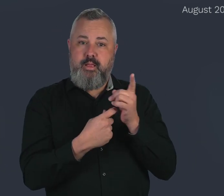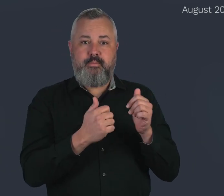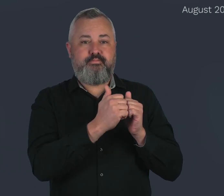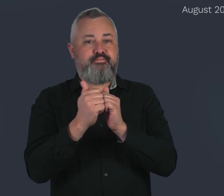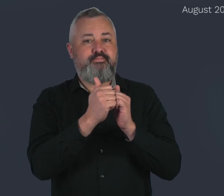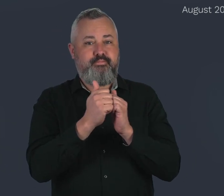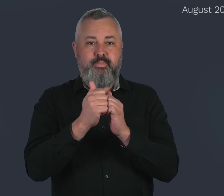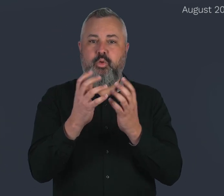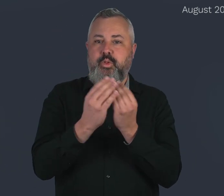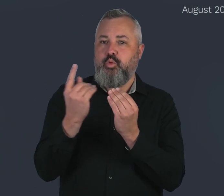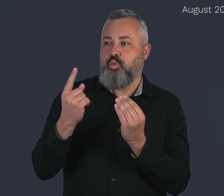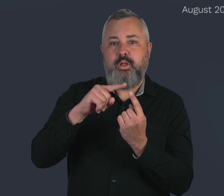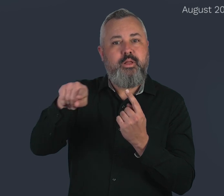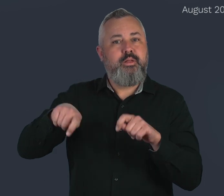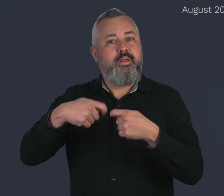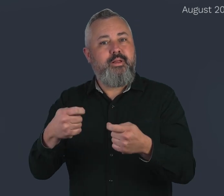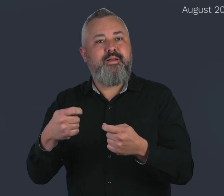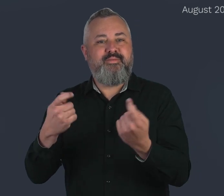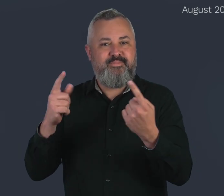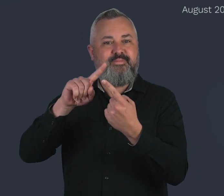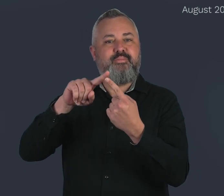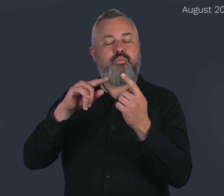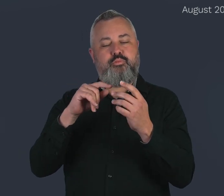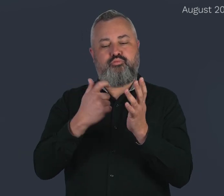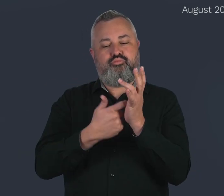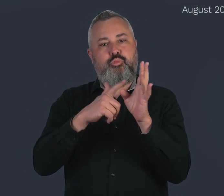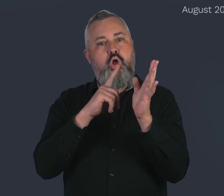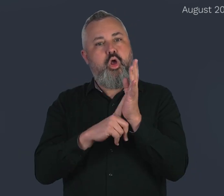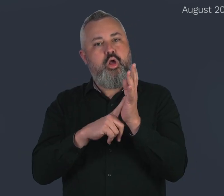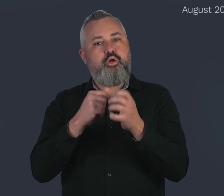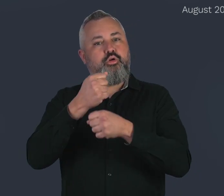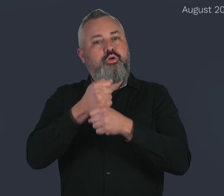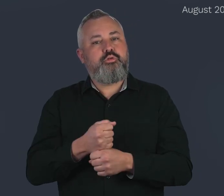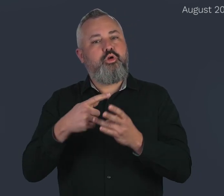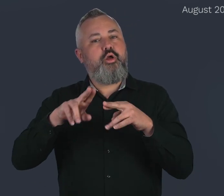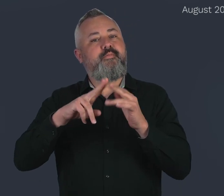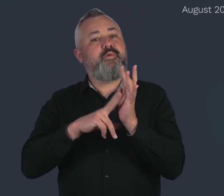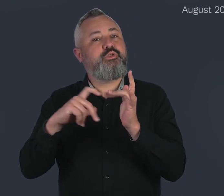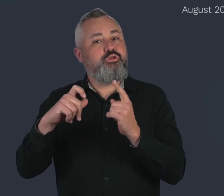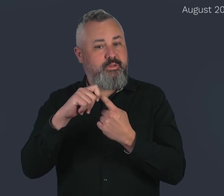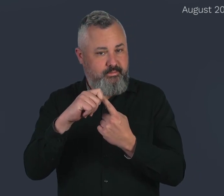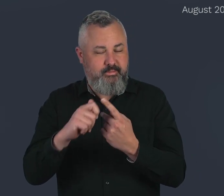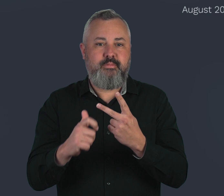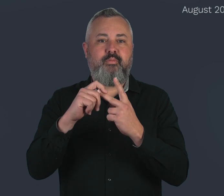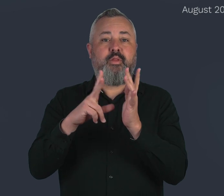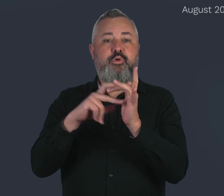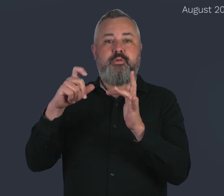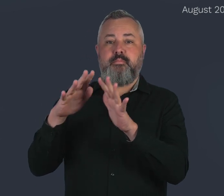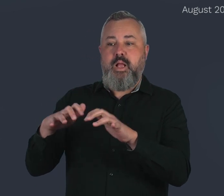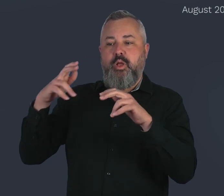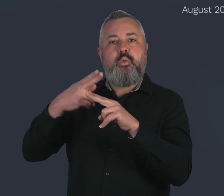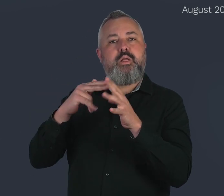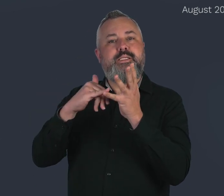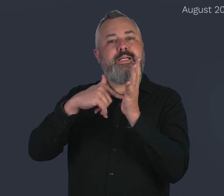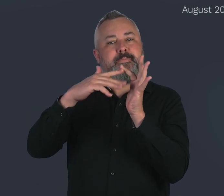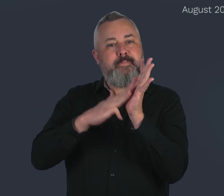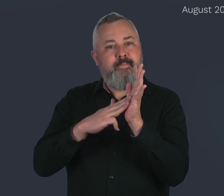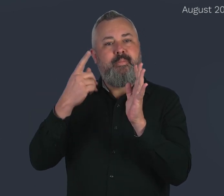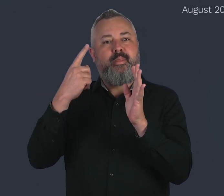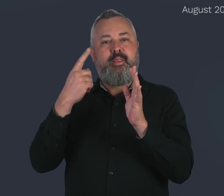was presented in partnership with the Royal Society of Victoria, Victorian Parliamentarians for STEM,